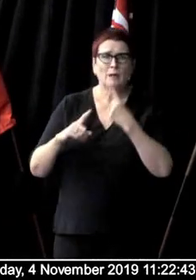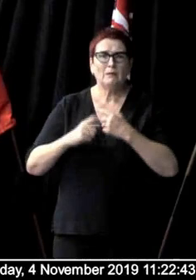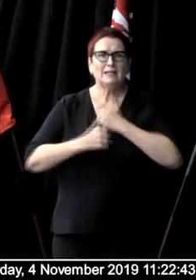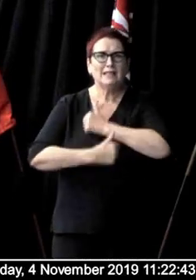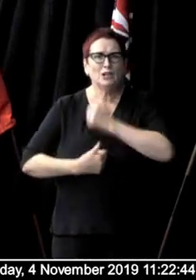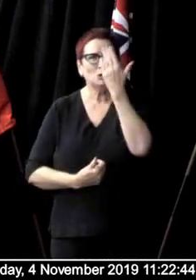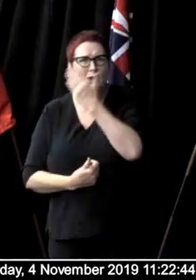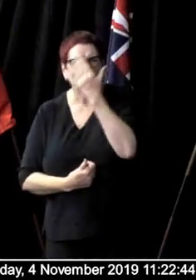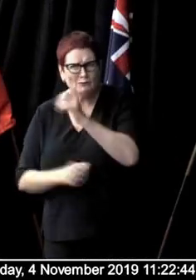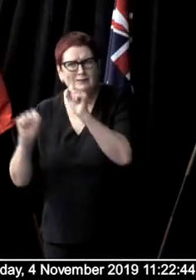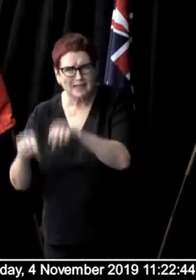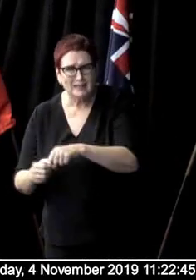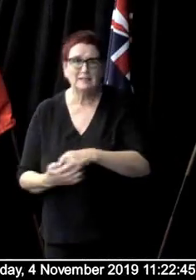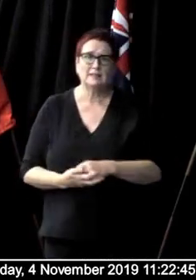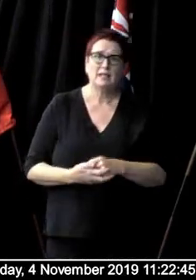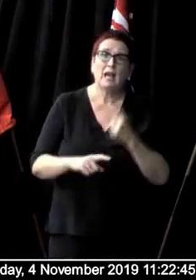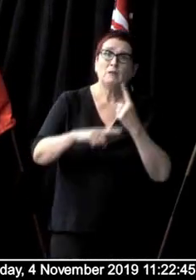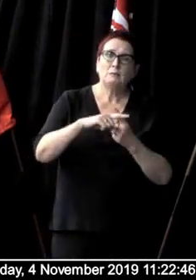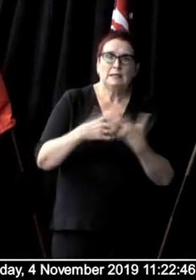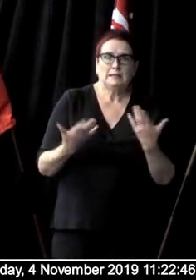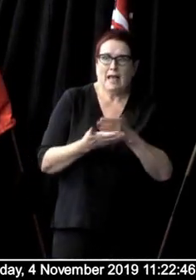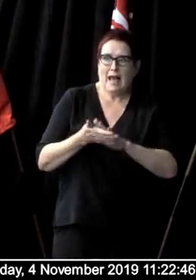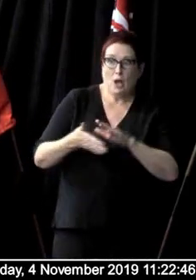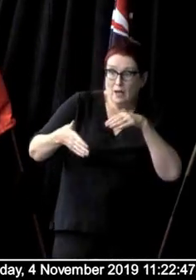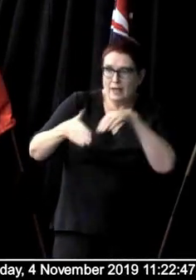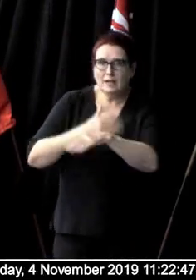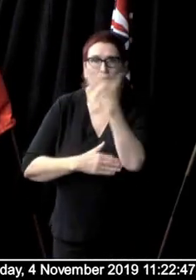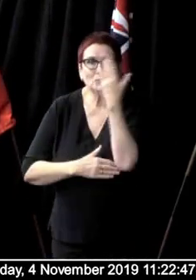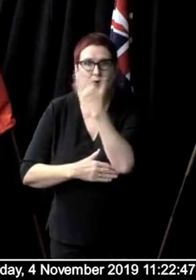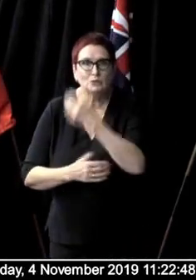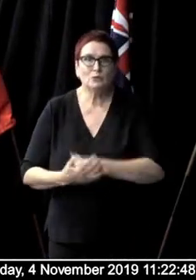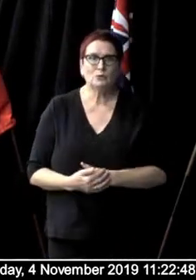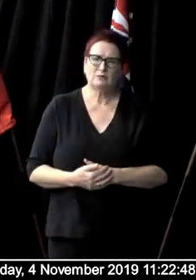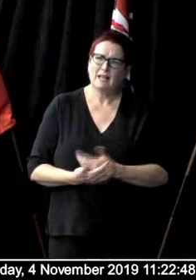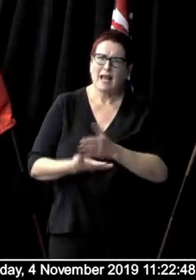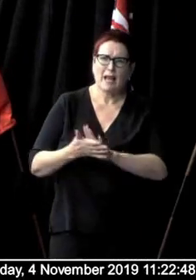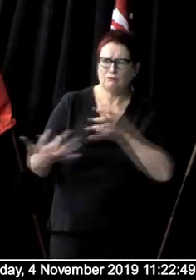fundamental factors such as physical access and the meeting of basic needs.